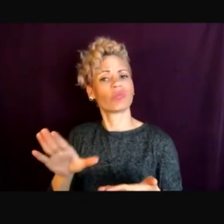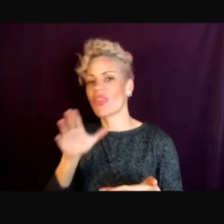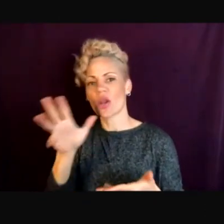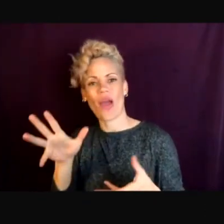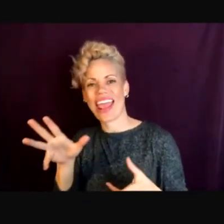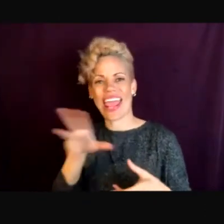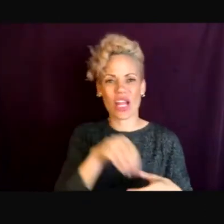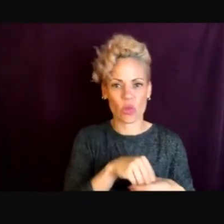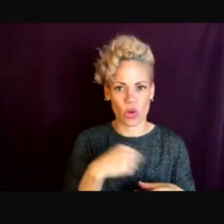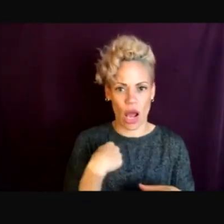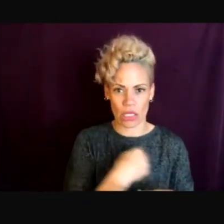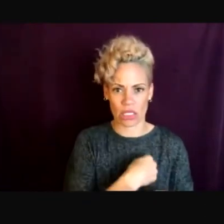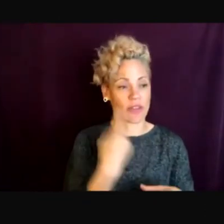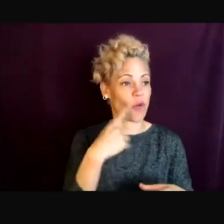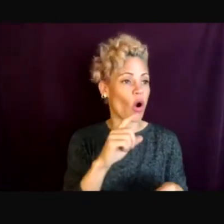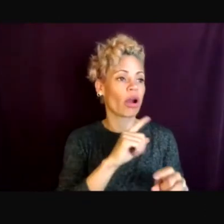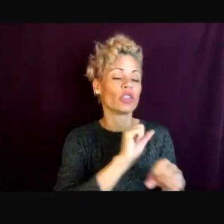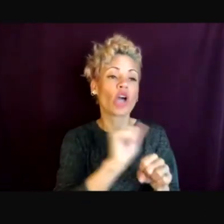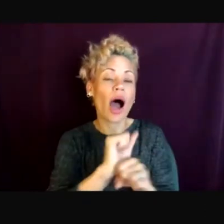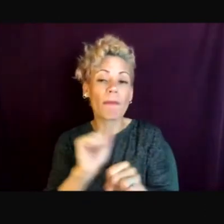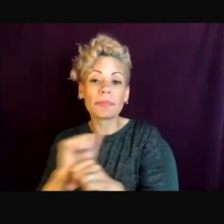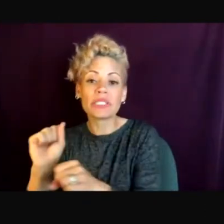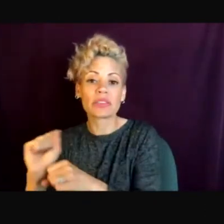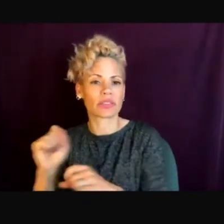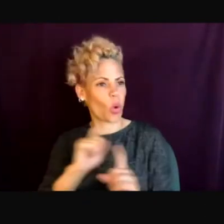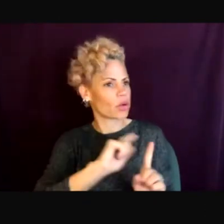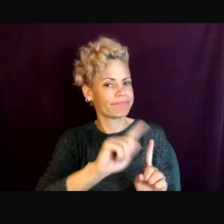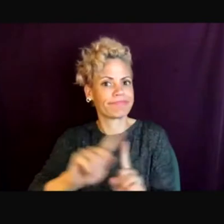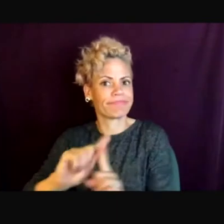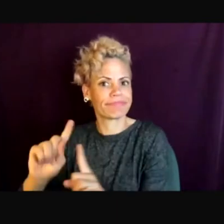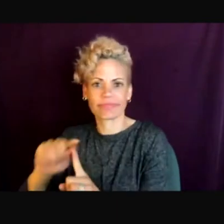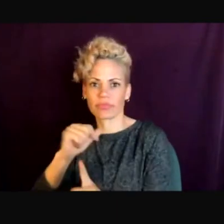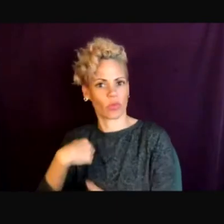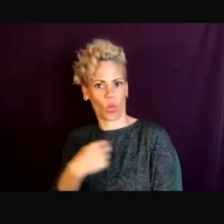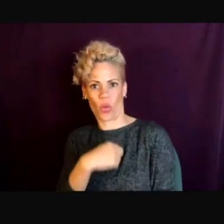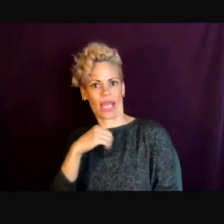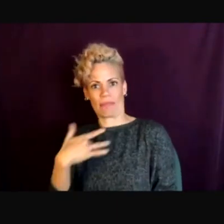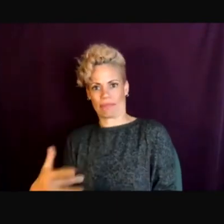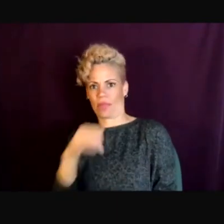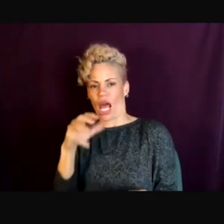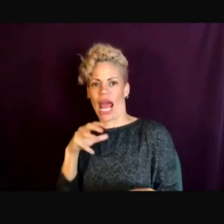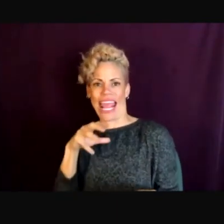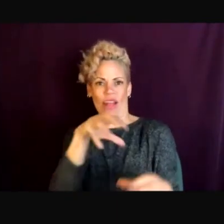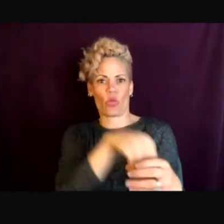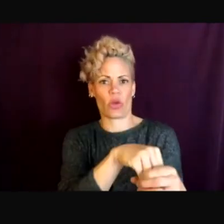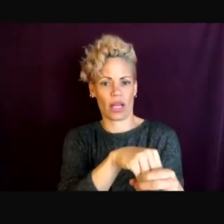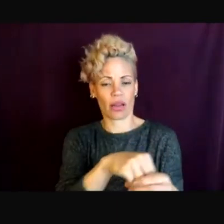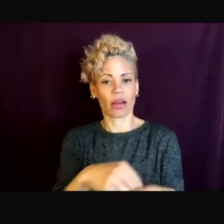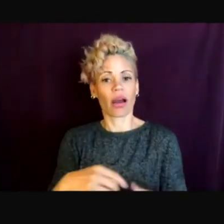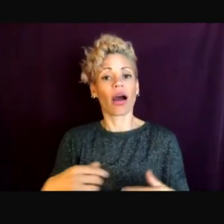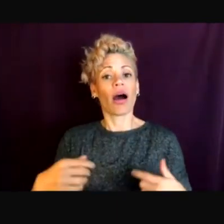and anything else. I take the view is that, give us the right to fail.